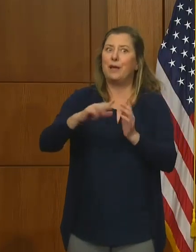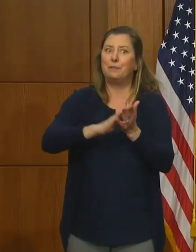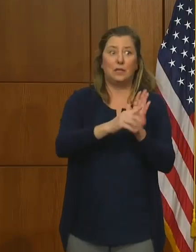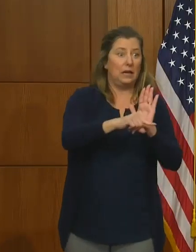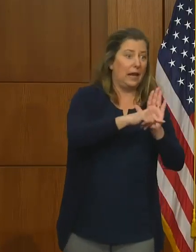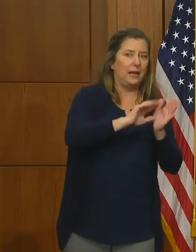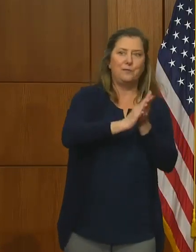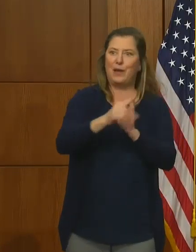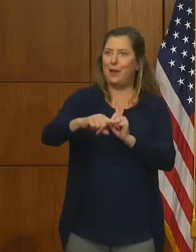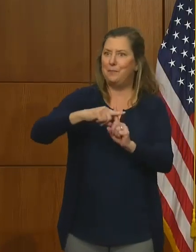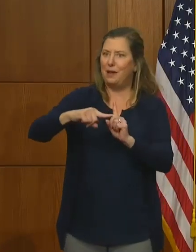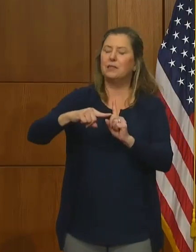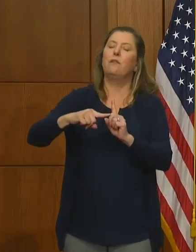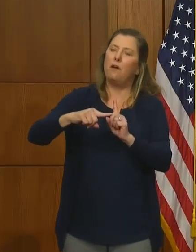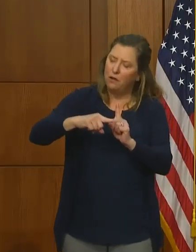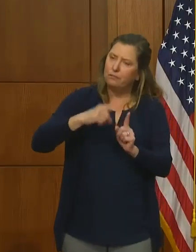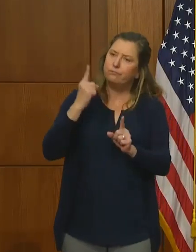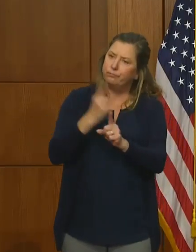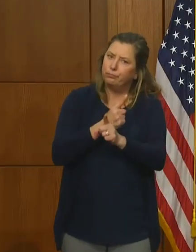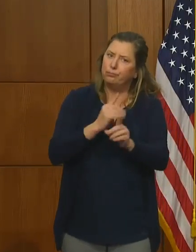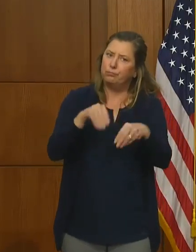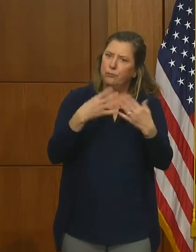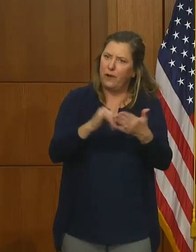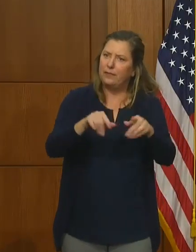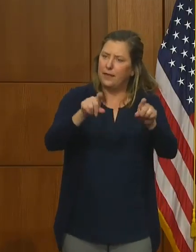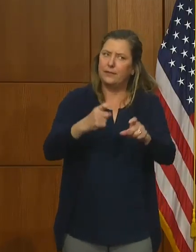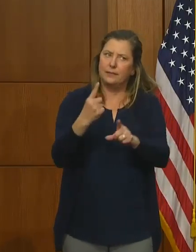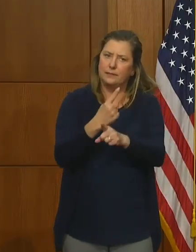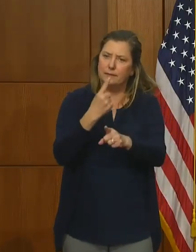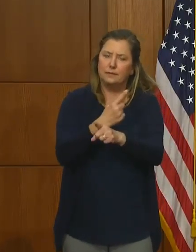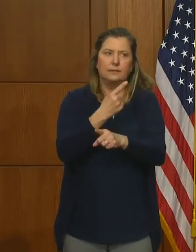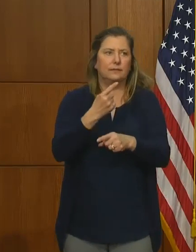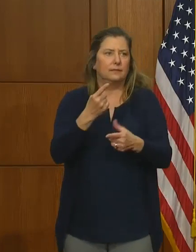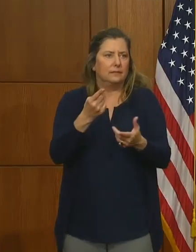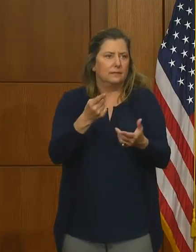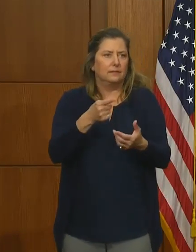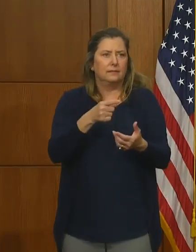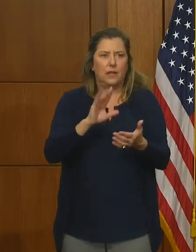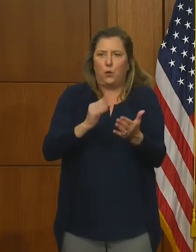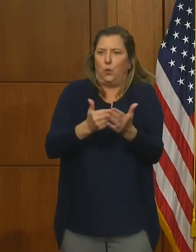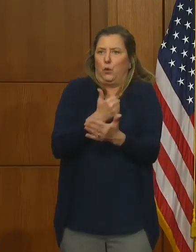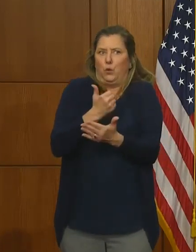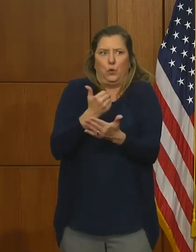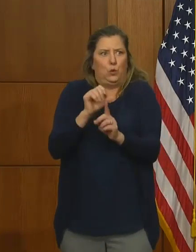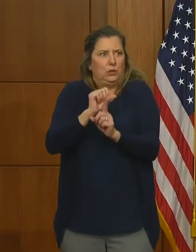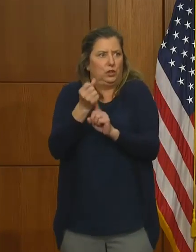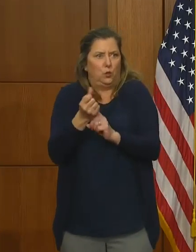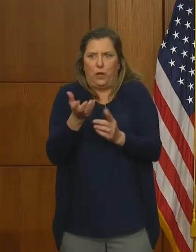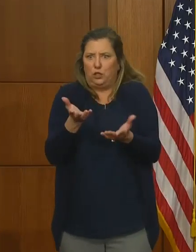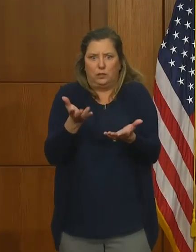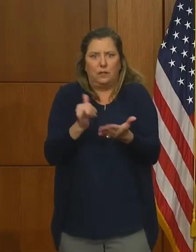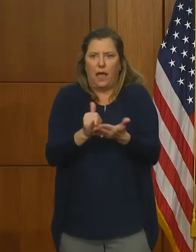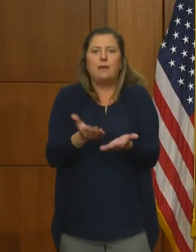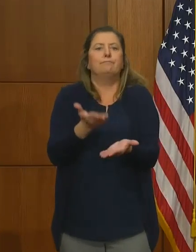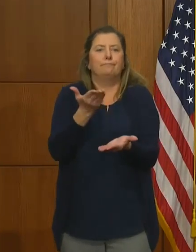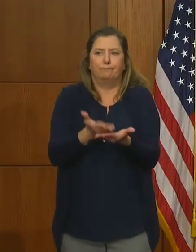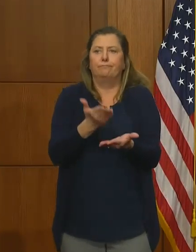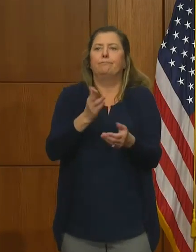ON MONDAY THREE AND SO THOSE WERE POSITIVE SO. THOSE WERE CLINICALLY INDICATED TESTS AND